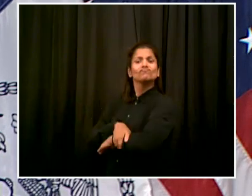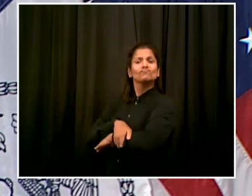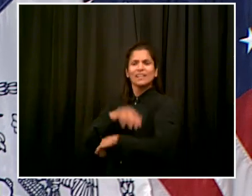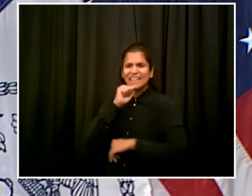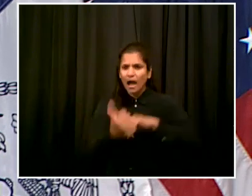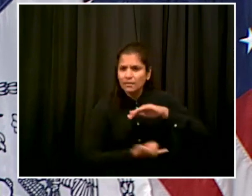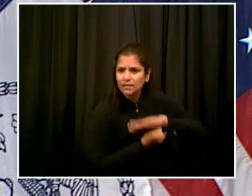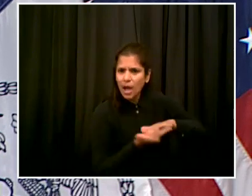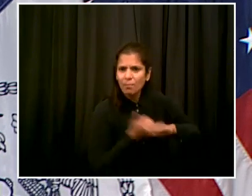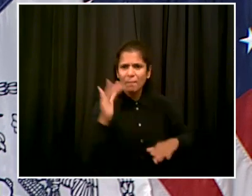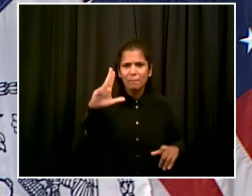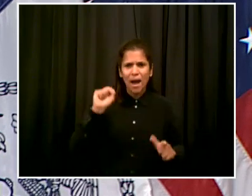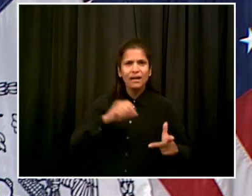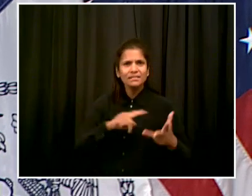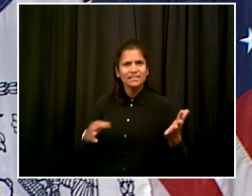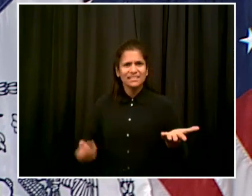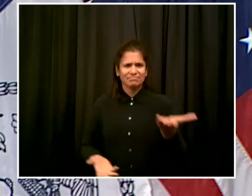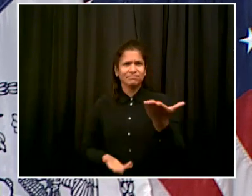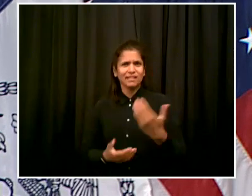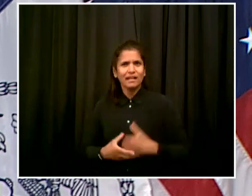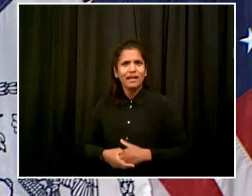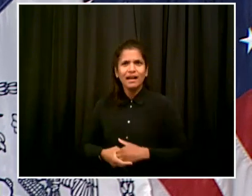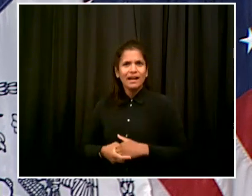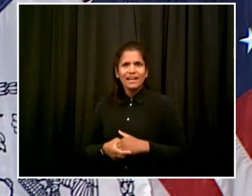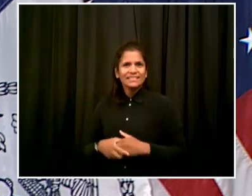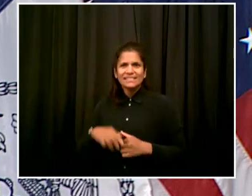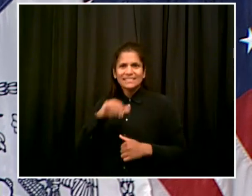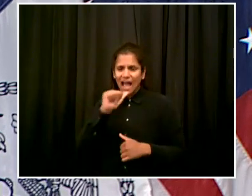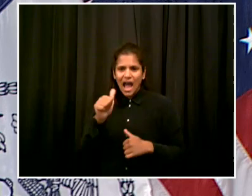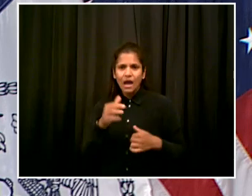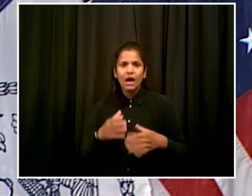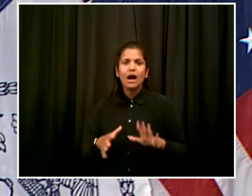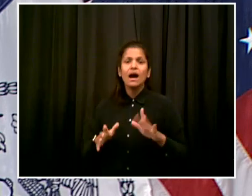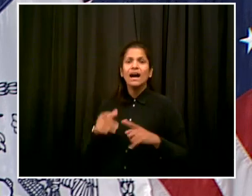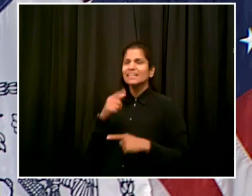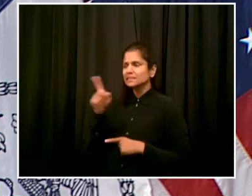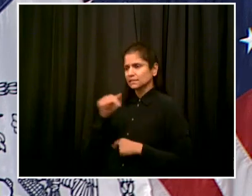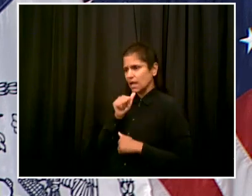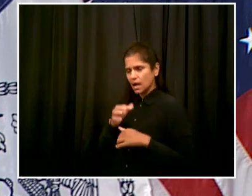ROAUND.